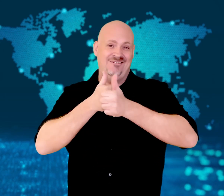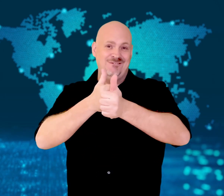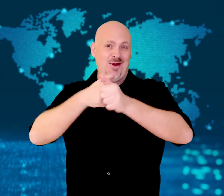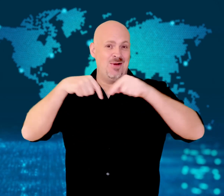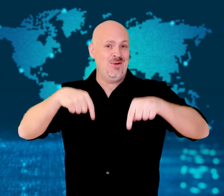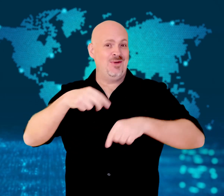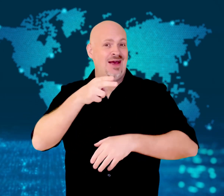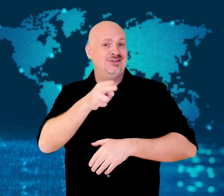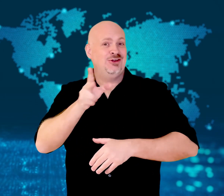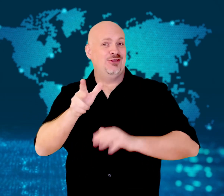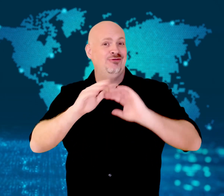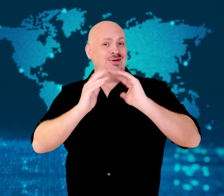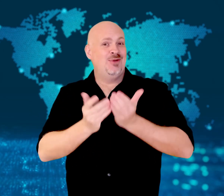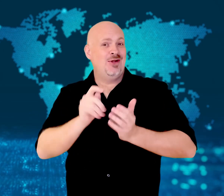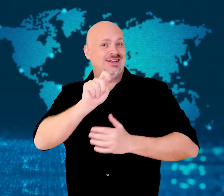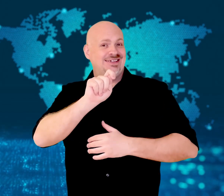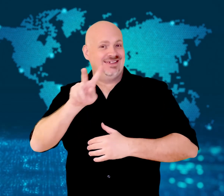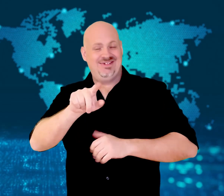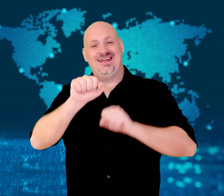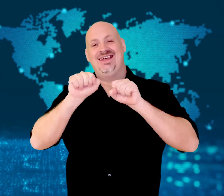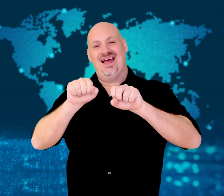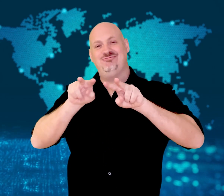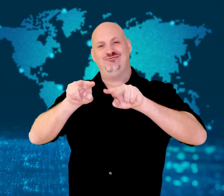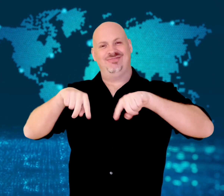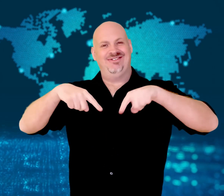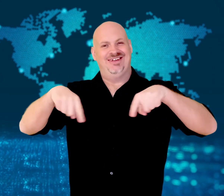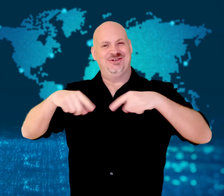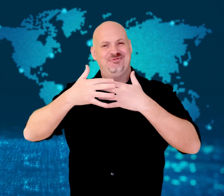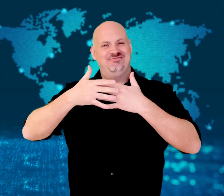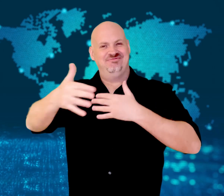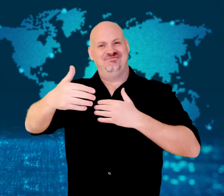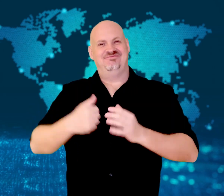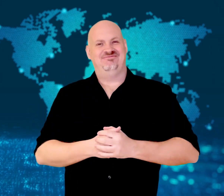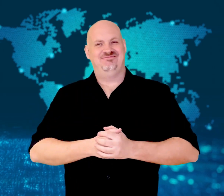and follow H3 World TV to get new video updates!